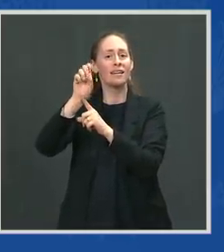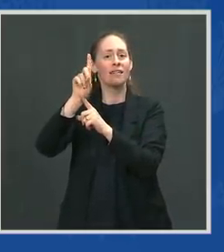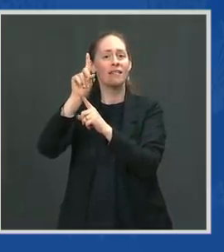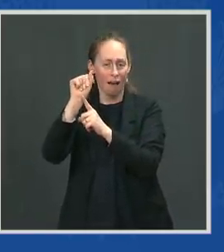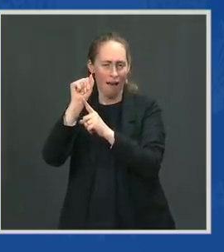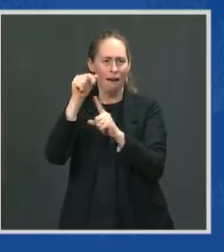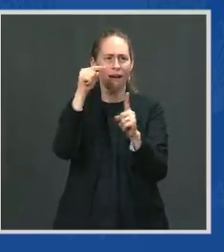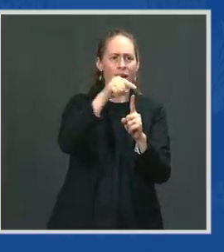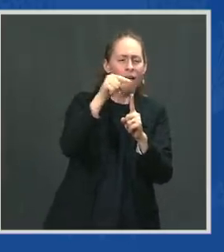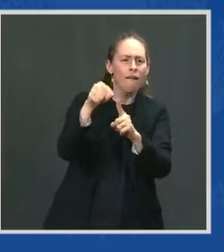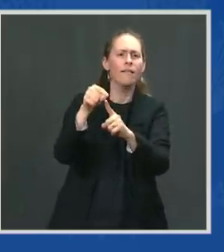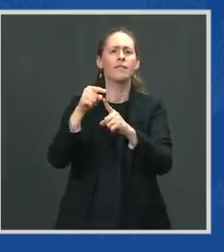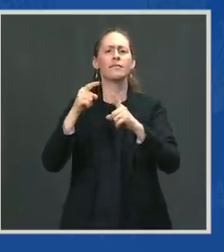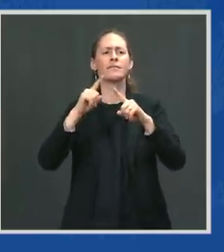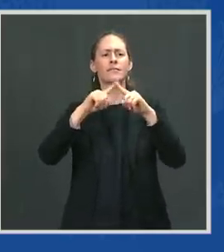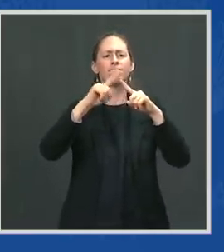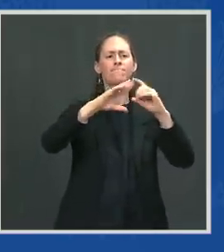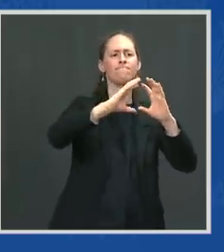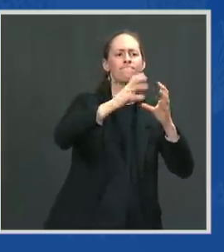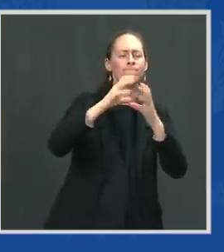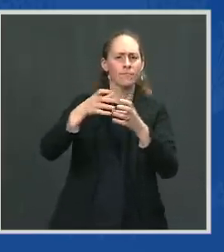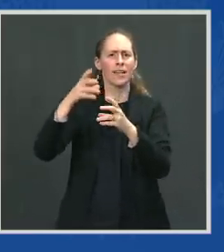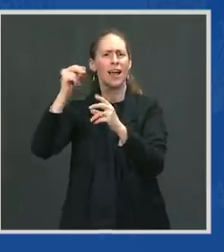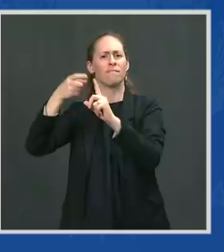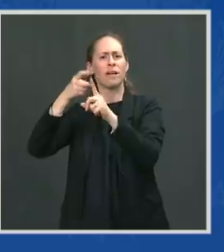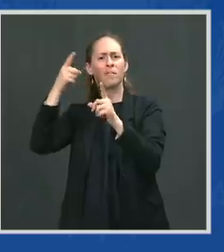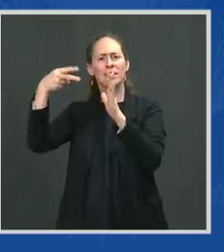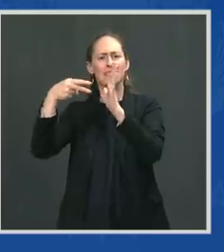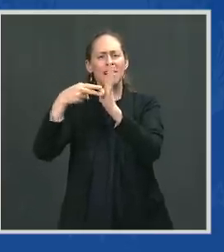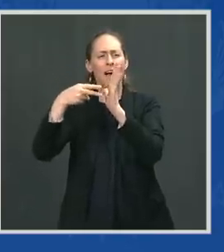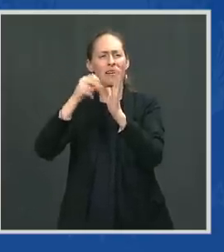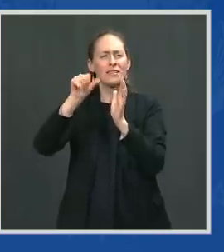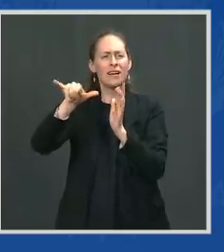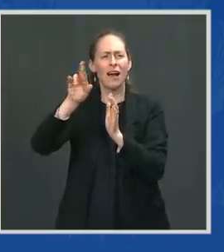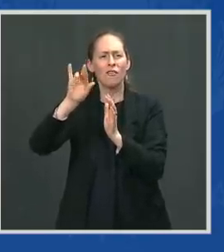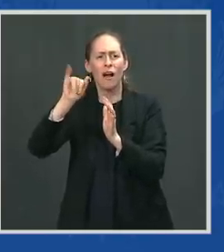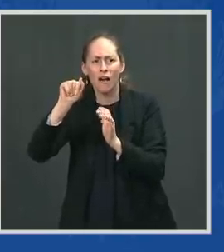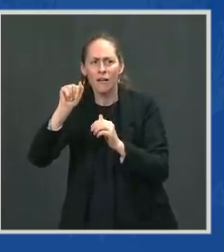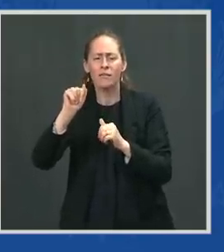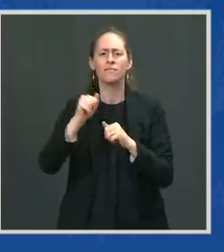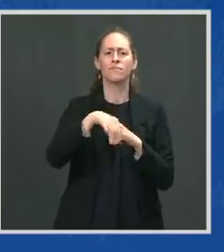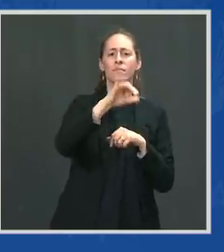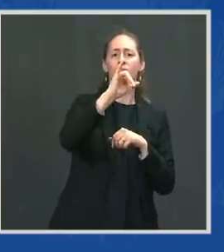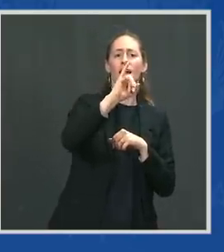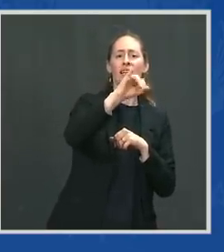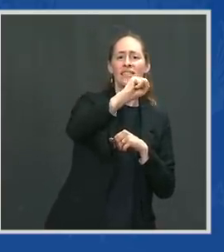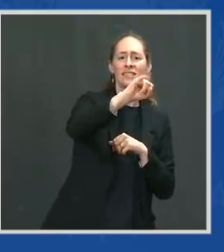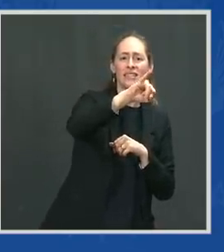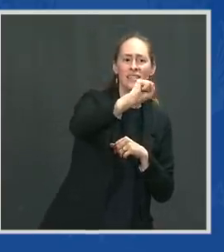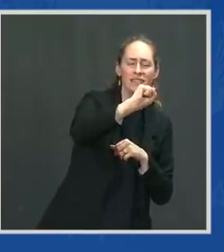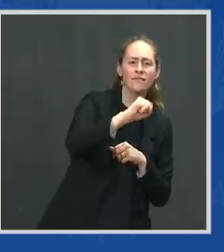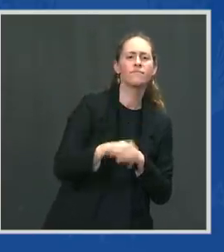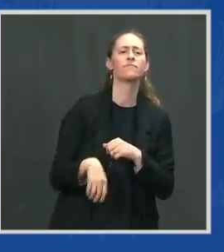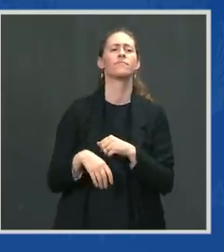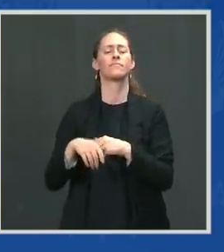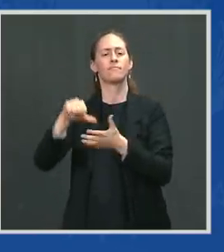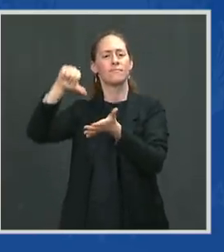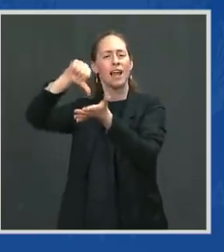ISIS attempting to create a caliphate in Syria and Iraq, and establishing affiliates in multiple countries